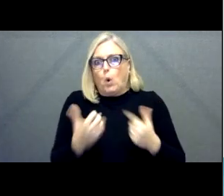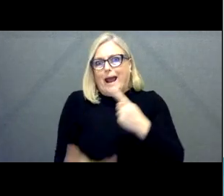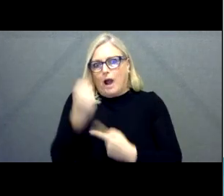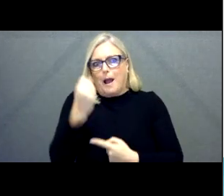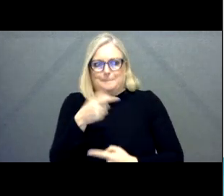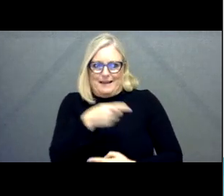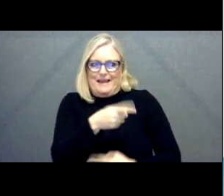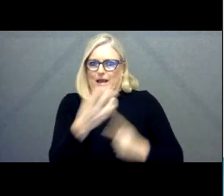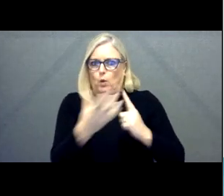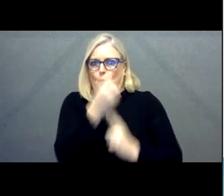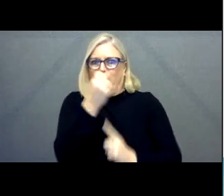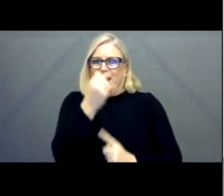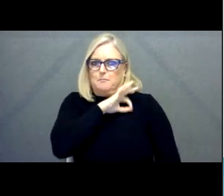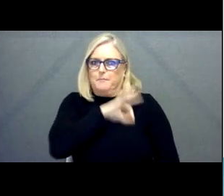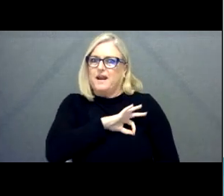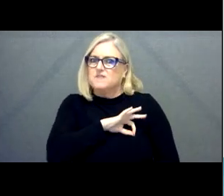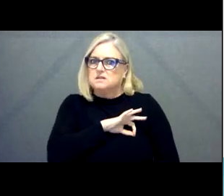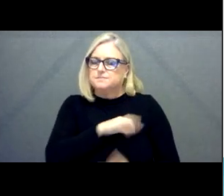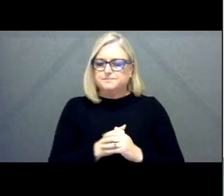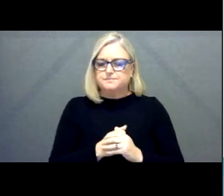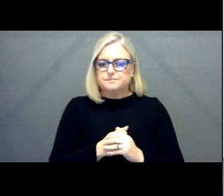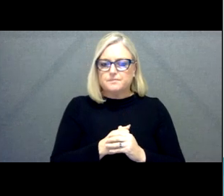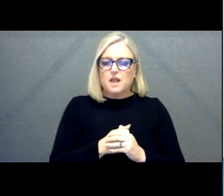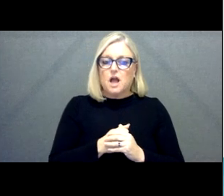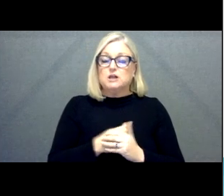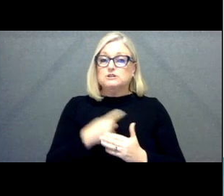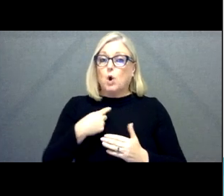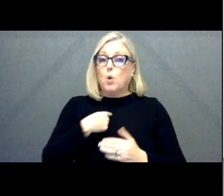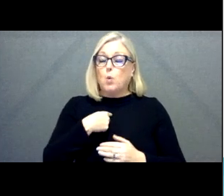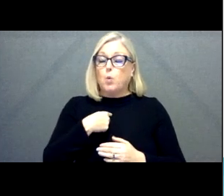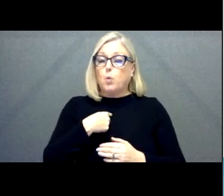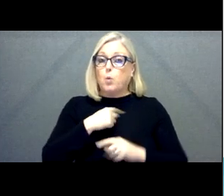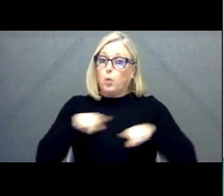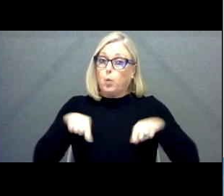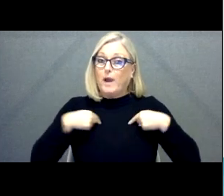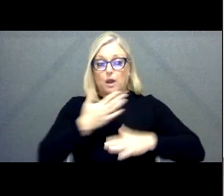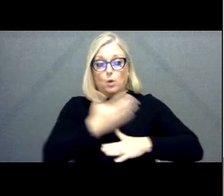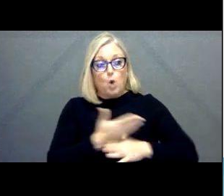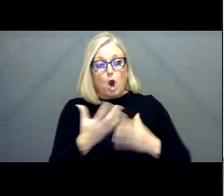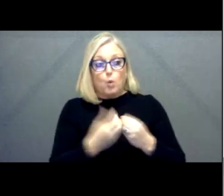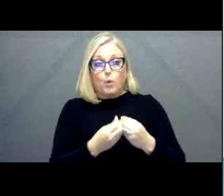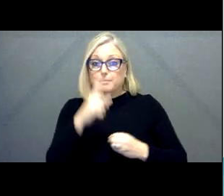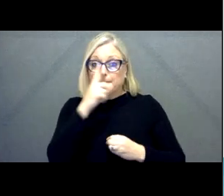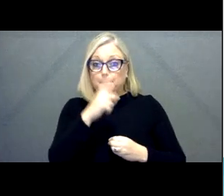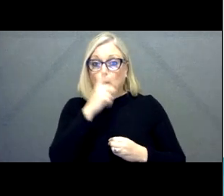Court Link program so we're working with people um with this external motivation of potentially